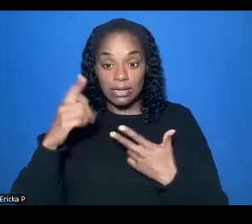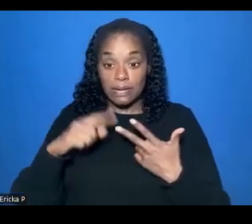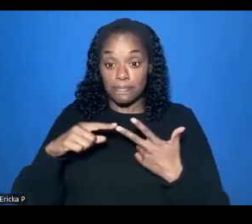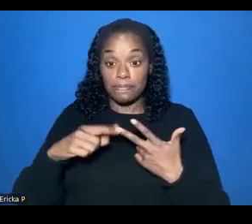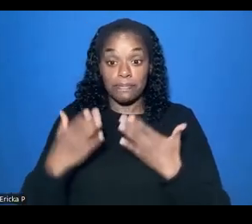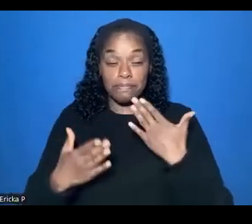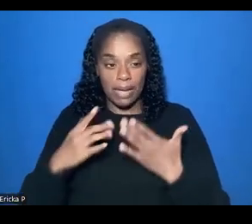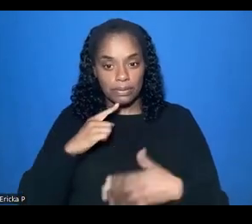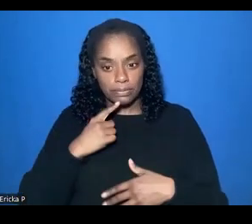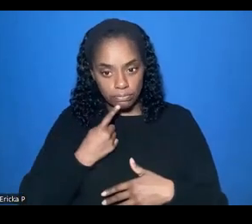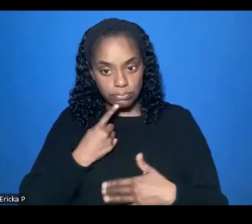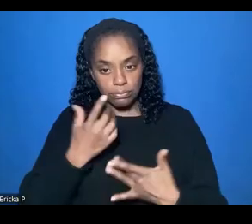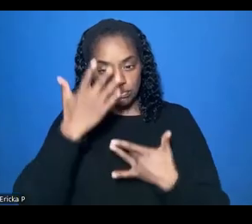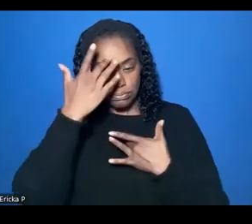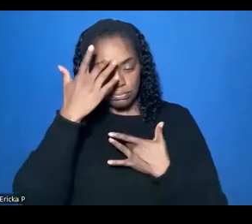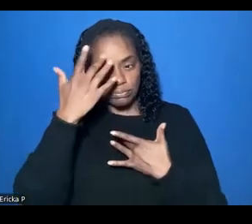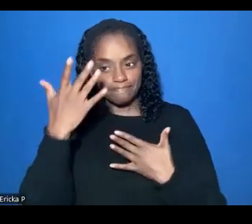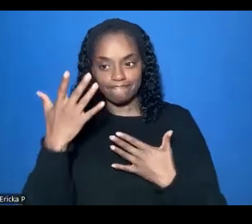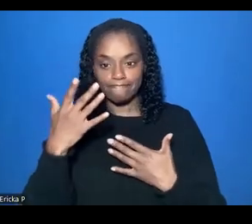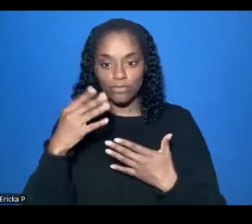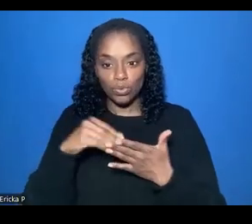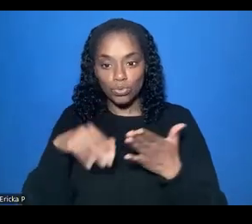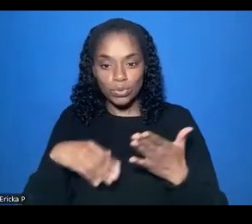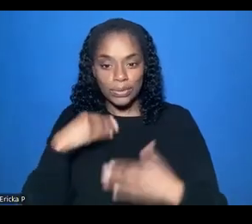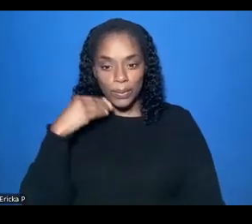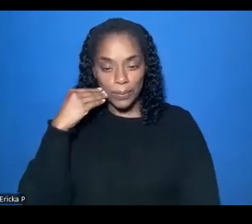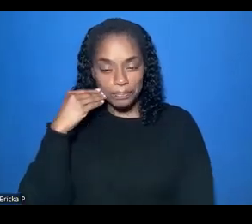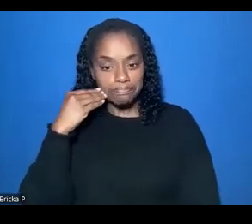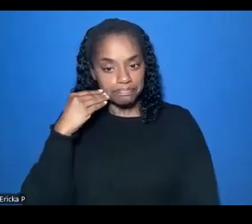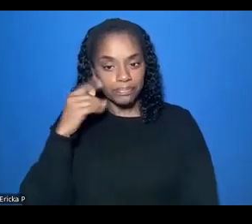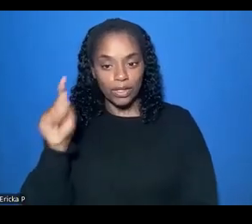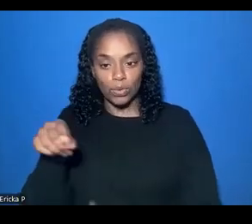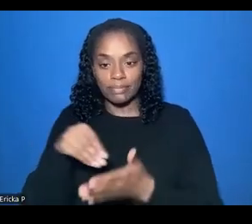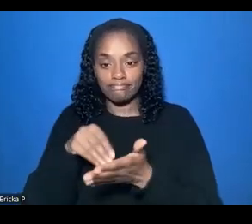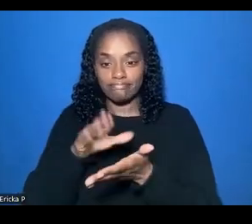chronic illness, you want to get that documentation from their doctor.